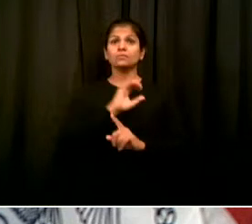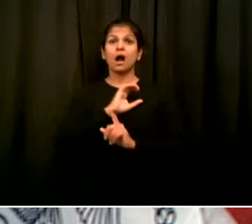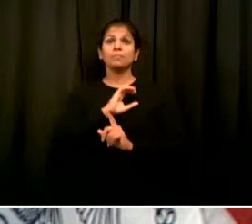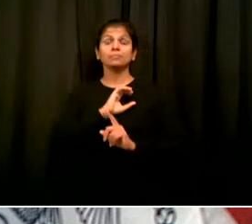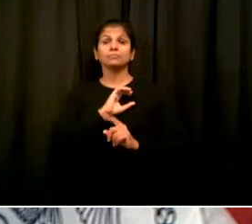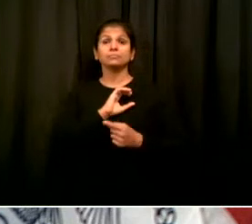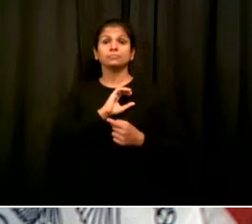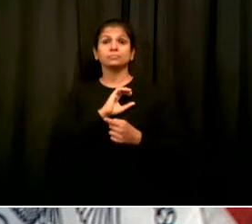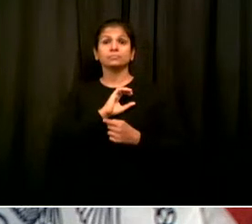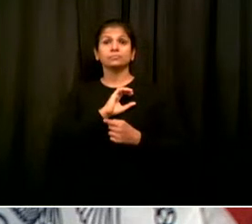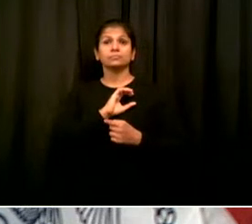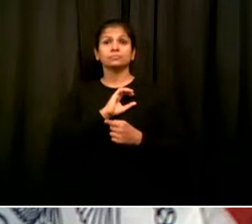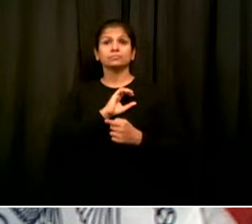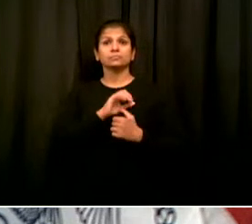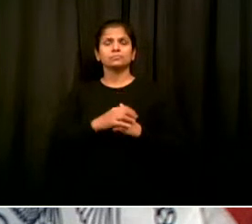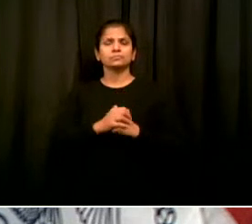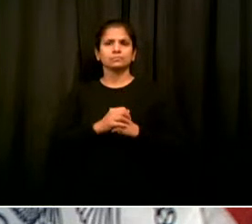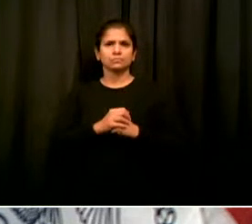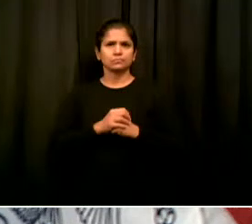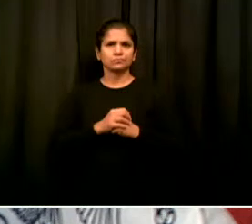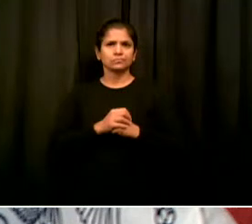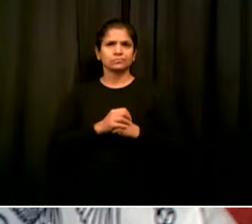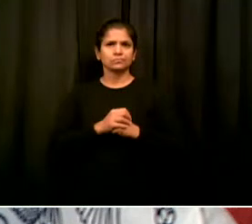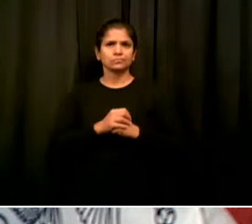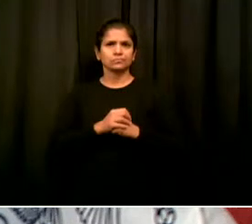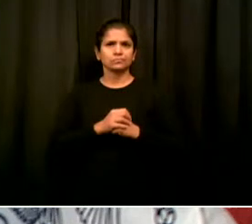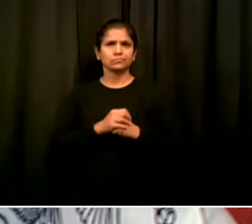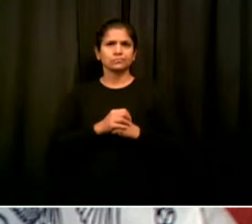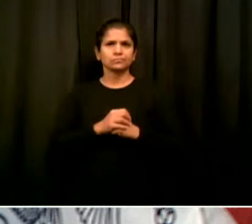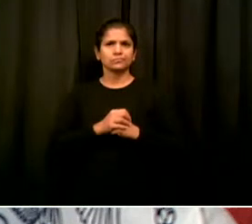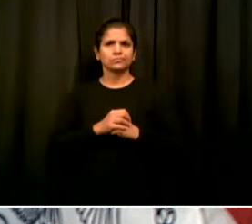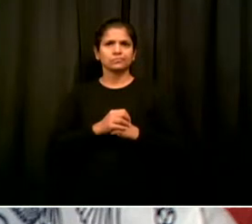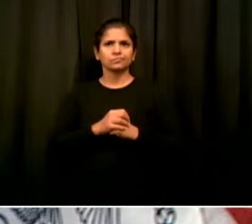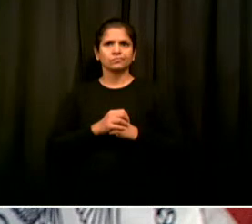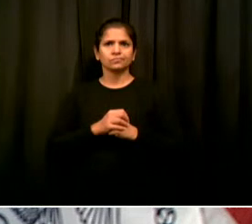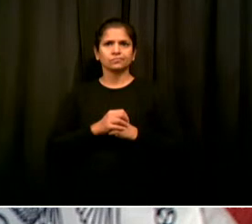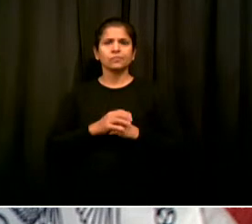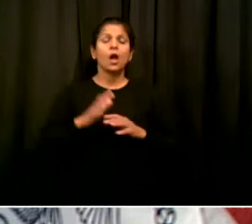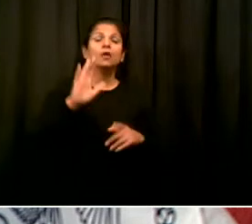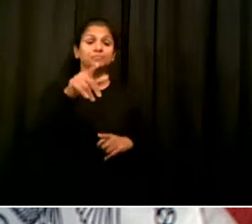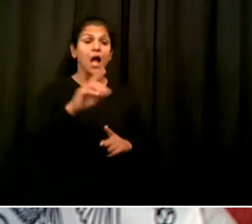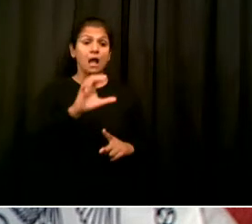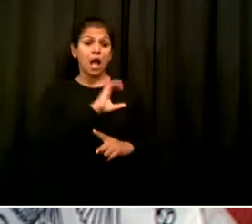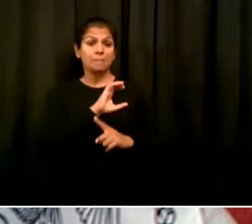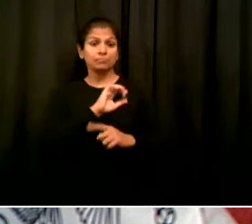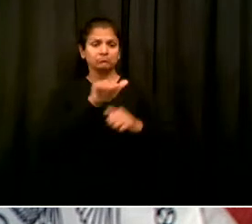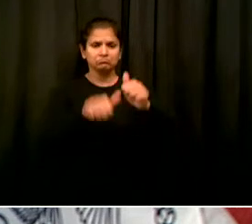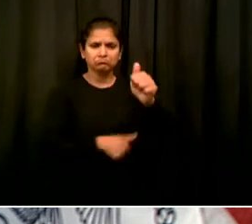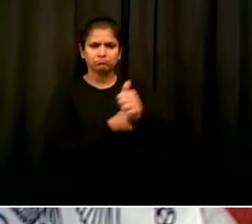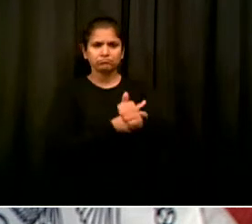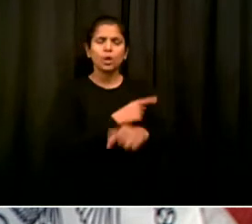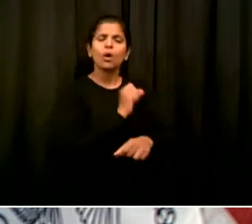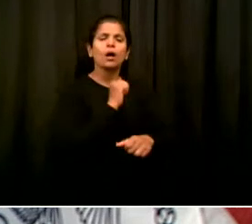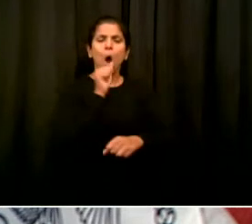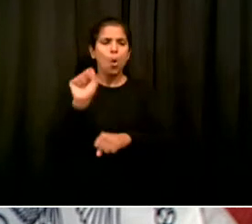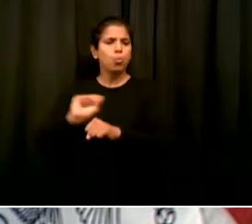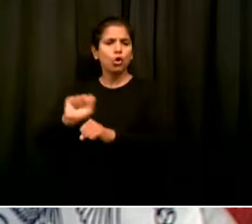PURSUE A POLITICAL GEANNA D THAT T INCLCLDUESES ROLLING BACK BAIL REFORM. YOUR OWN POLICE COMMISSIONER REPEATEDLY TOLD NEW YORKERS TO